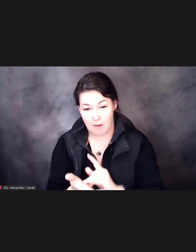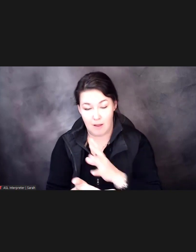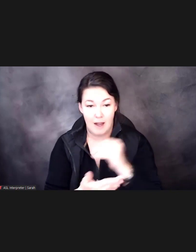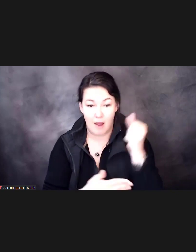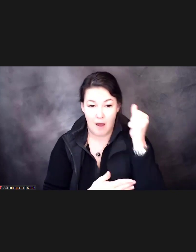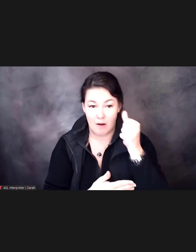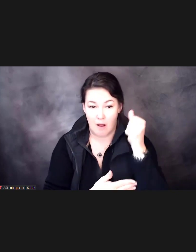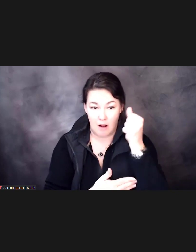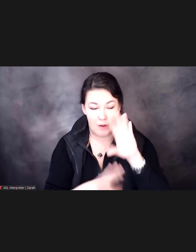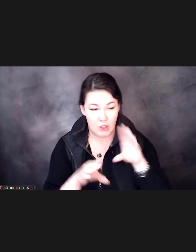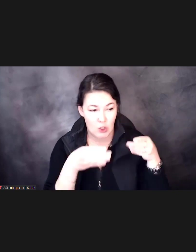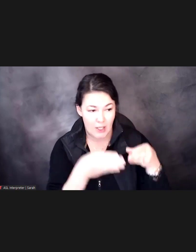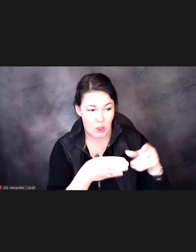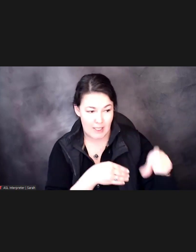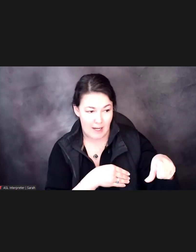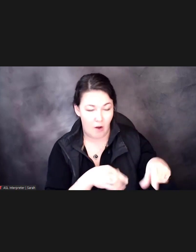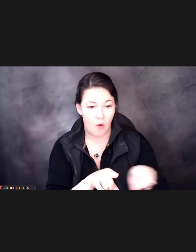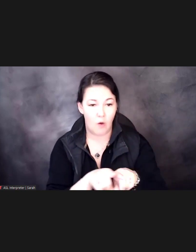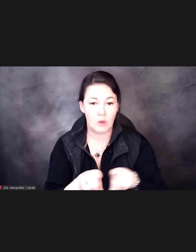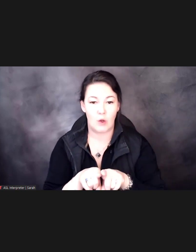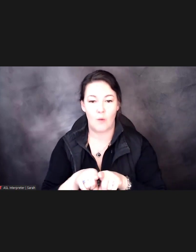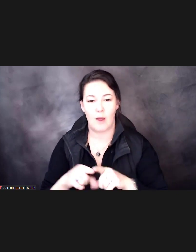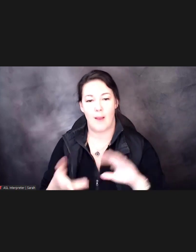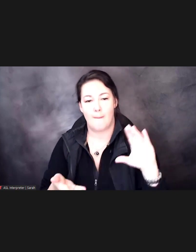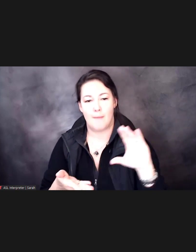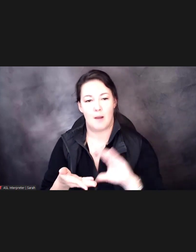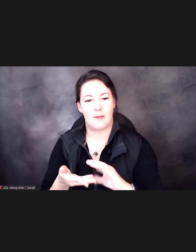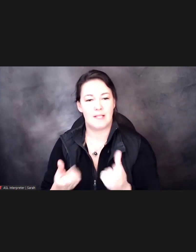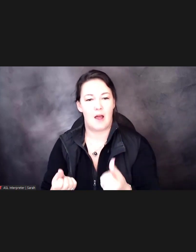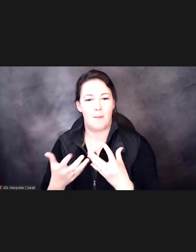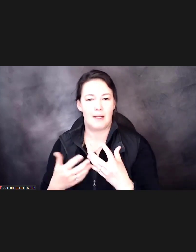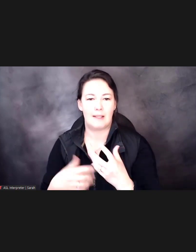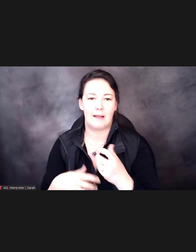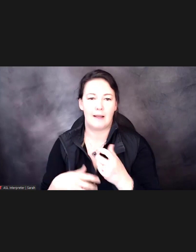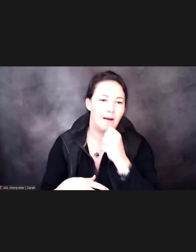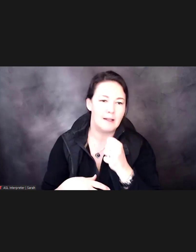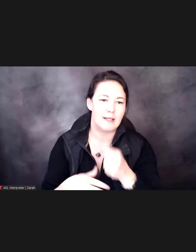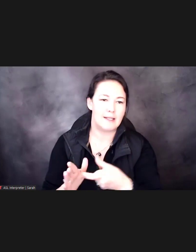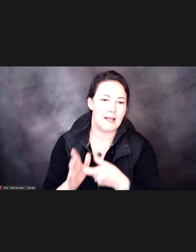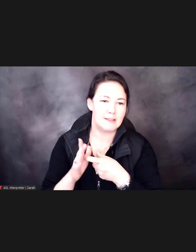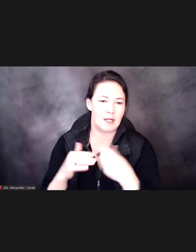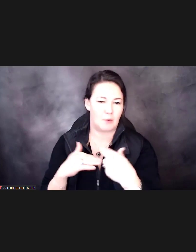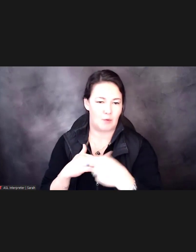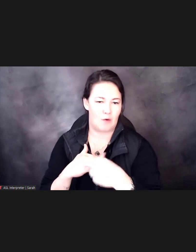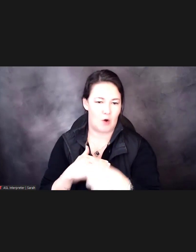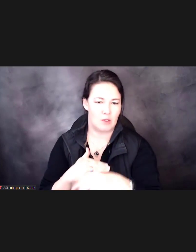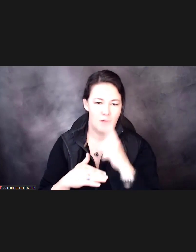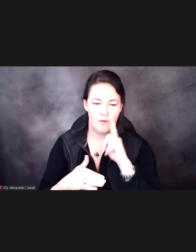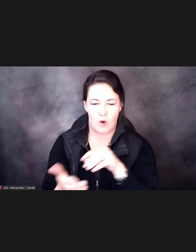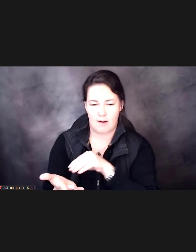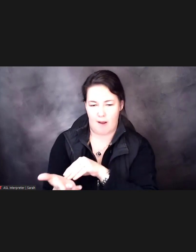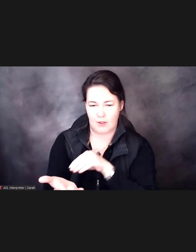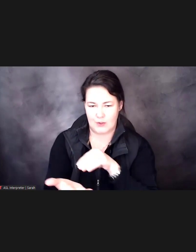need need, while it also minimizes the number of unnecessary referrals for healthcare providers, to healthcare providers.